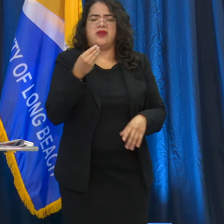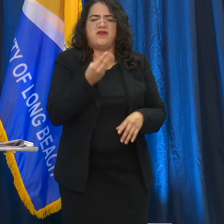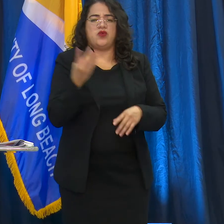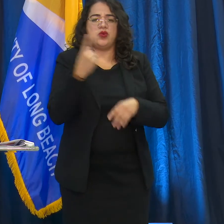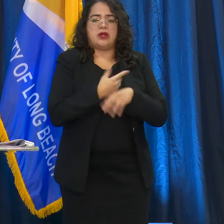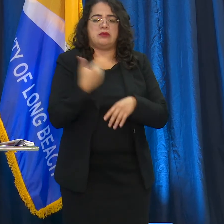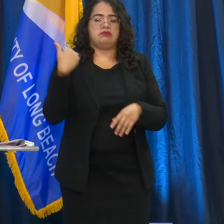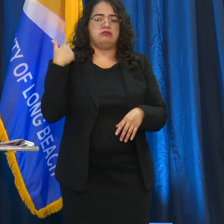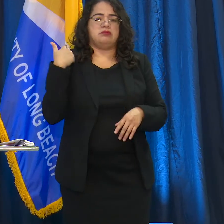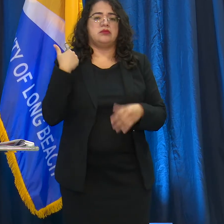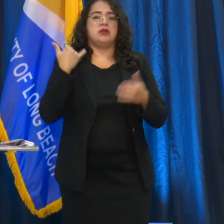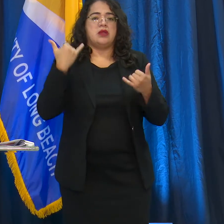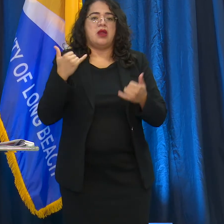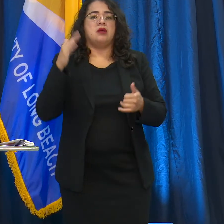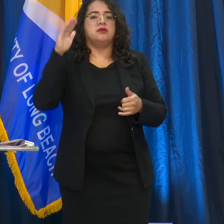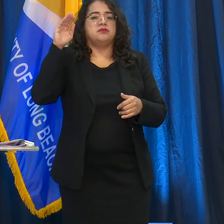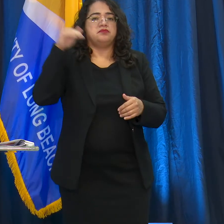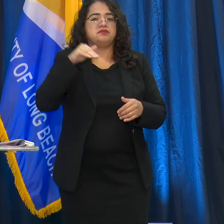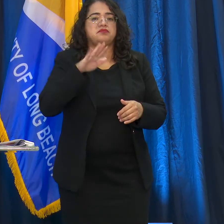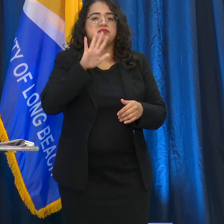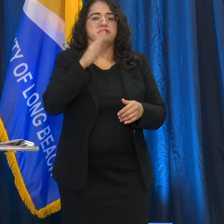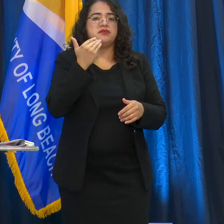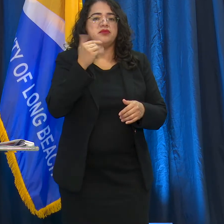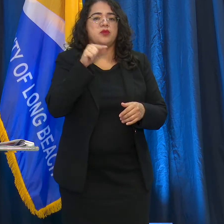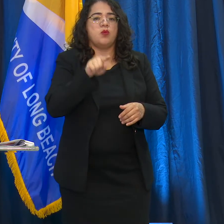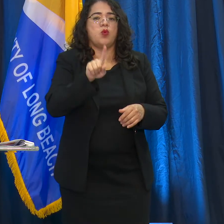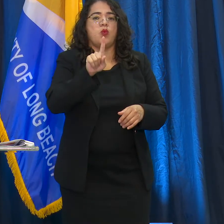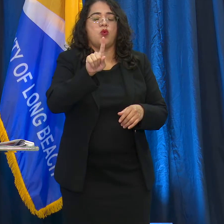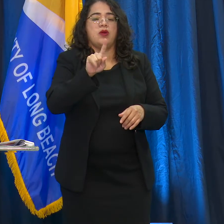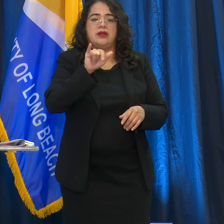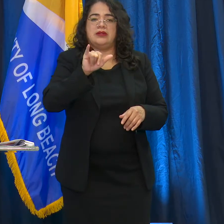15.1% percent today. That is the highest that we have had